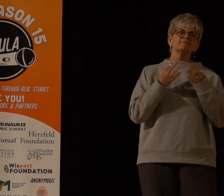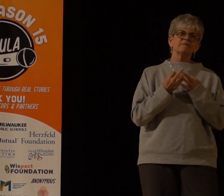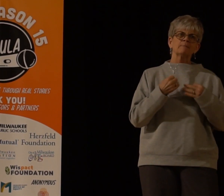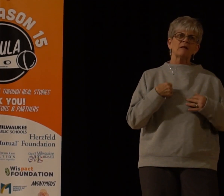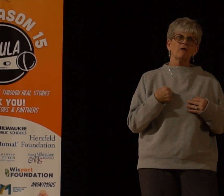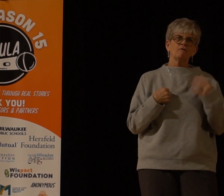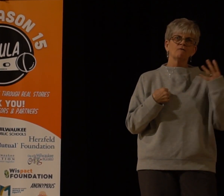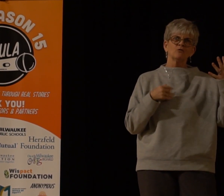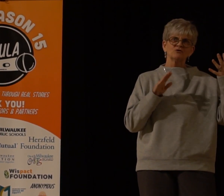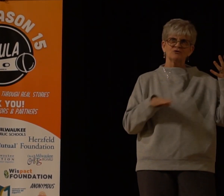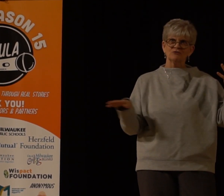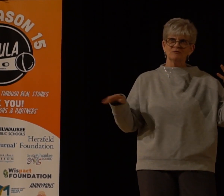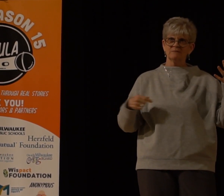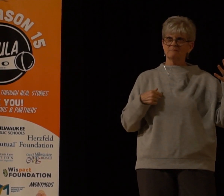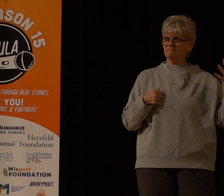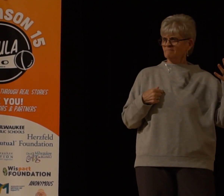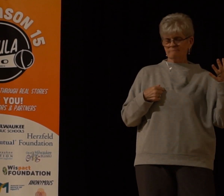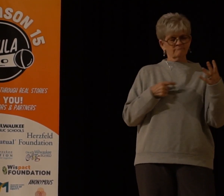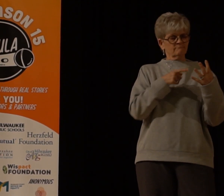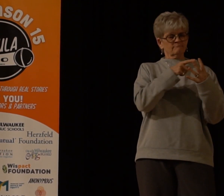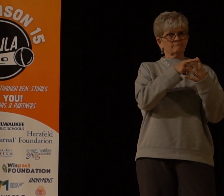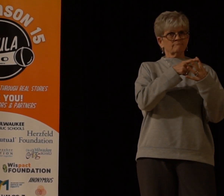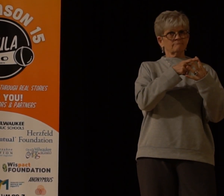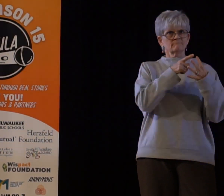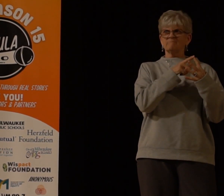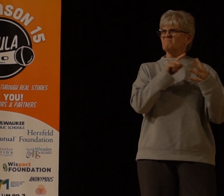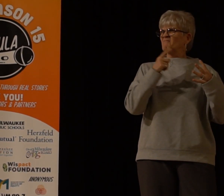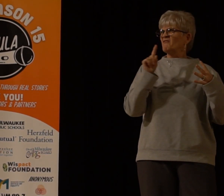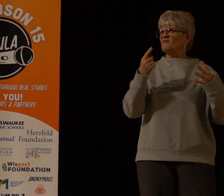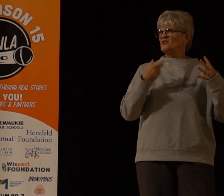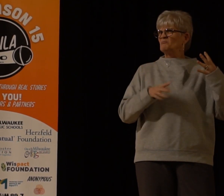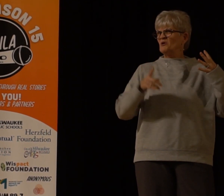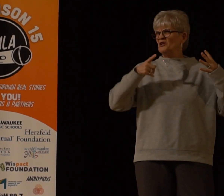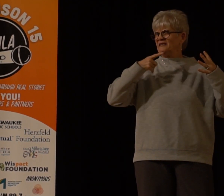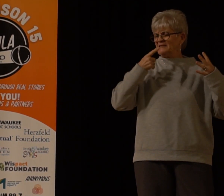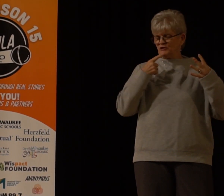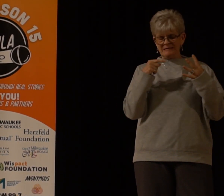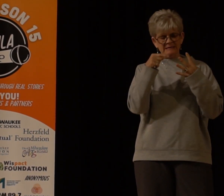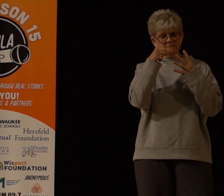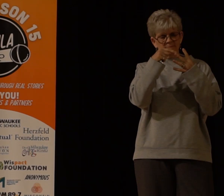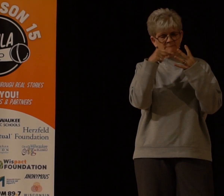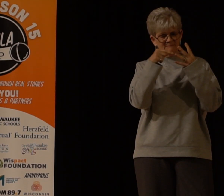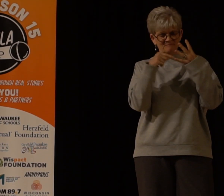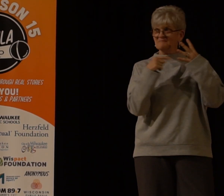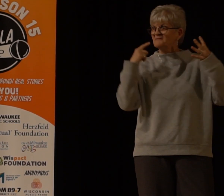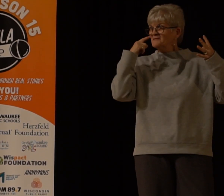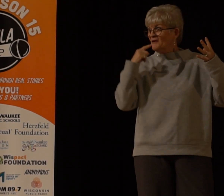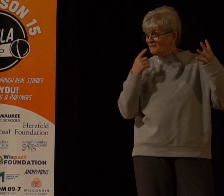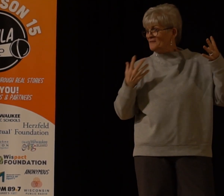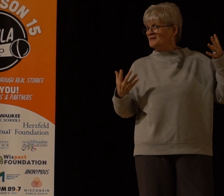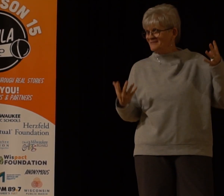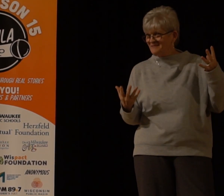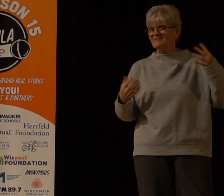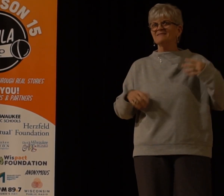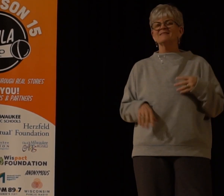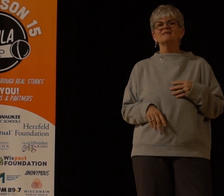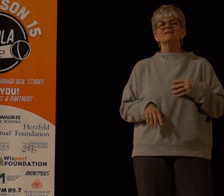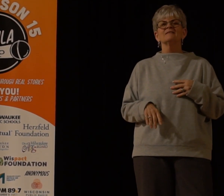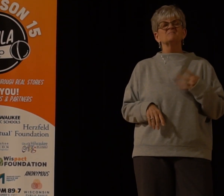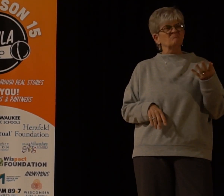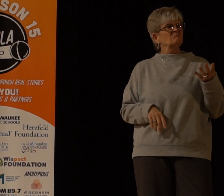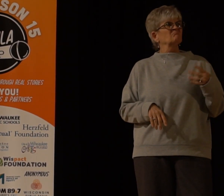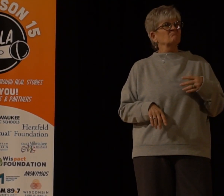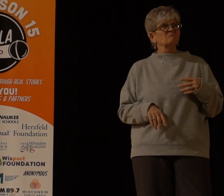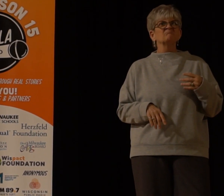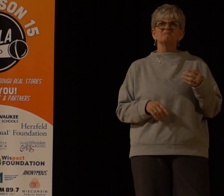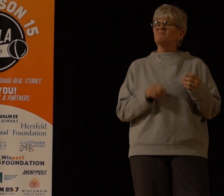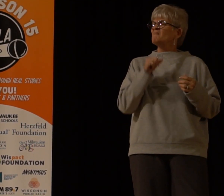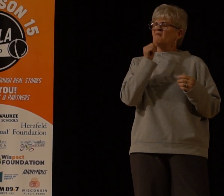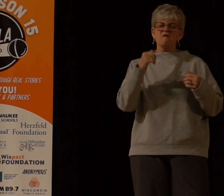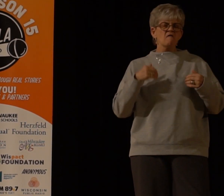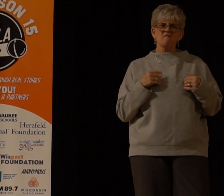Grew up orally, trained that way in my family, the first born was hearing, the rest of us were